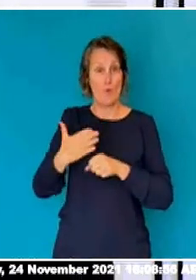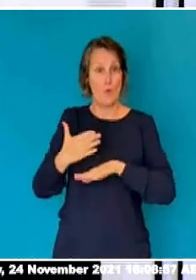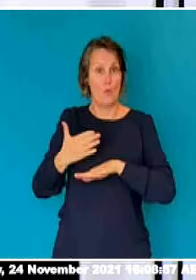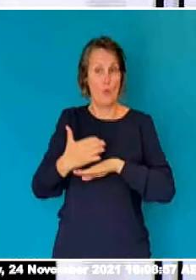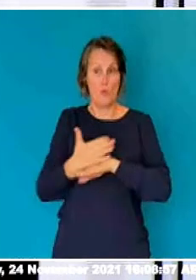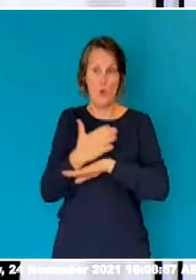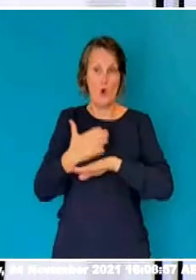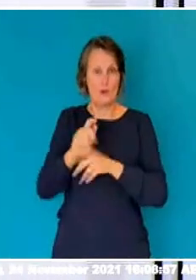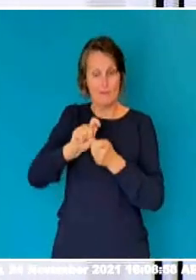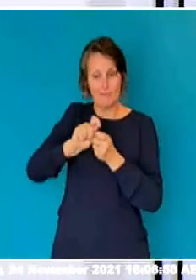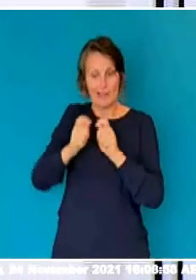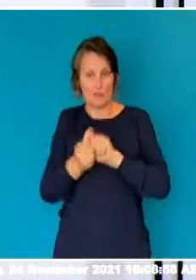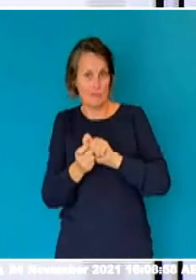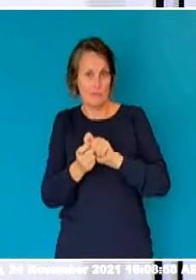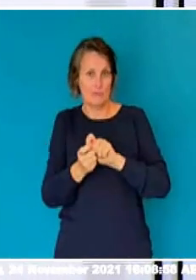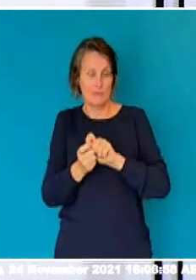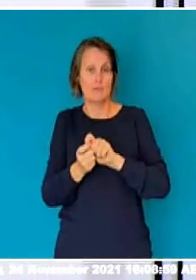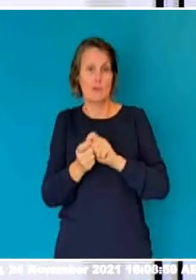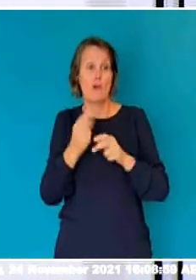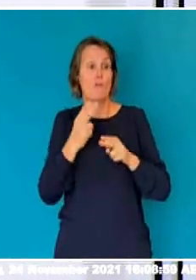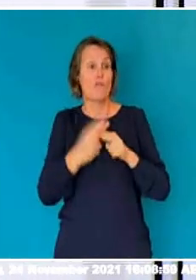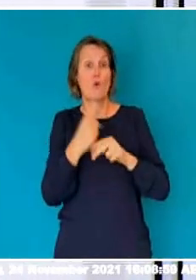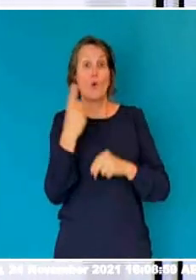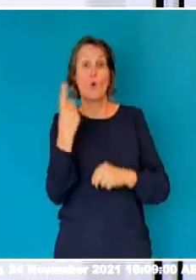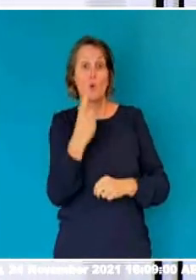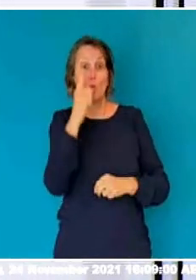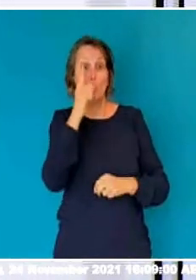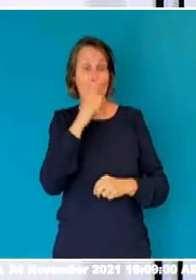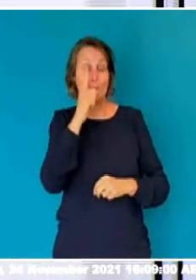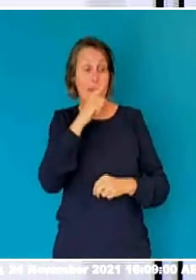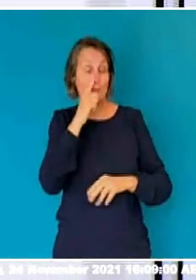are made for people who have sustained workplace injuries, so these are people